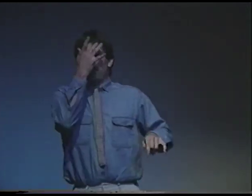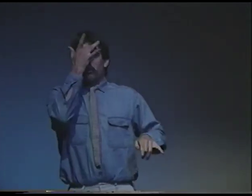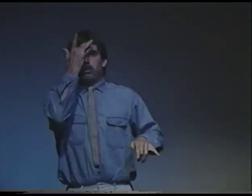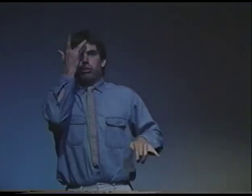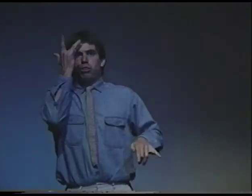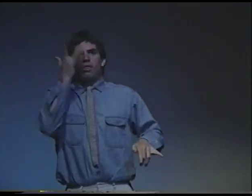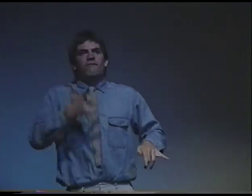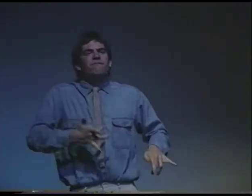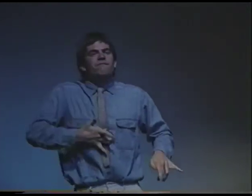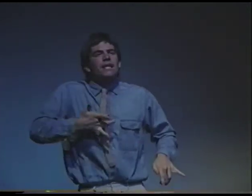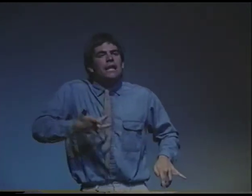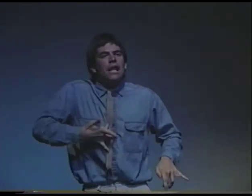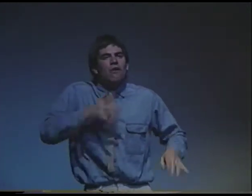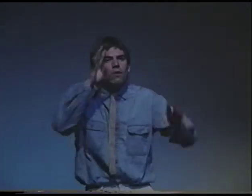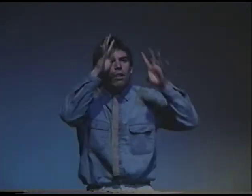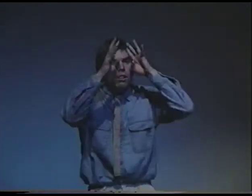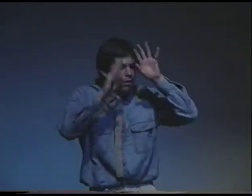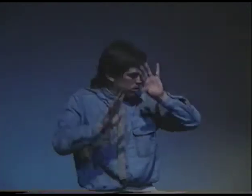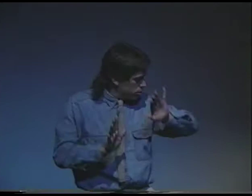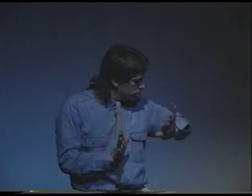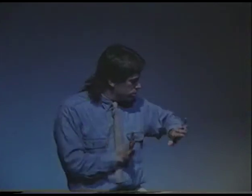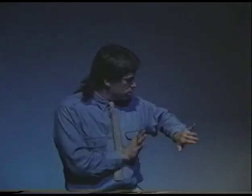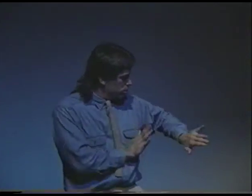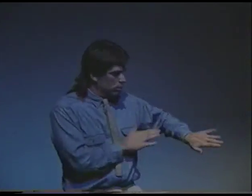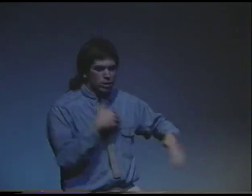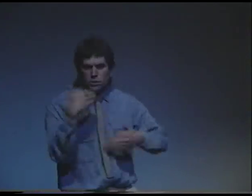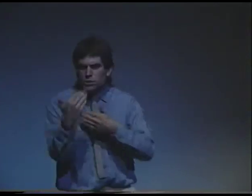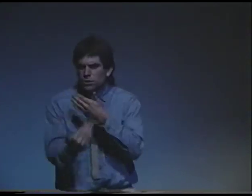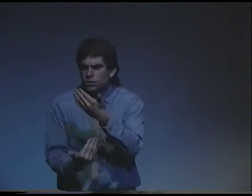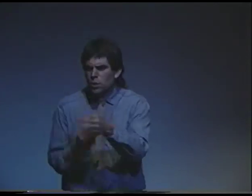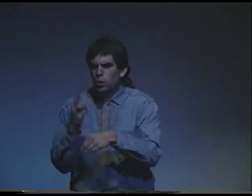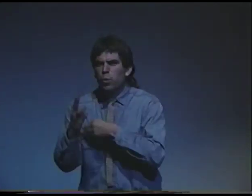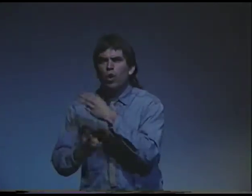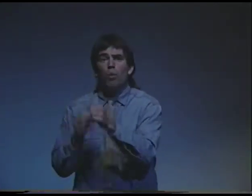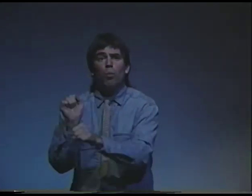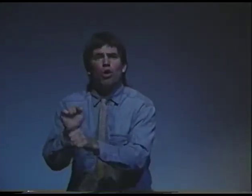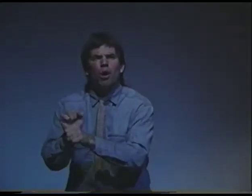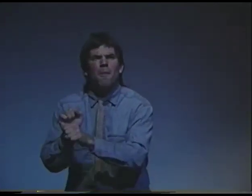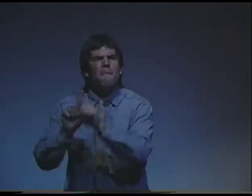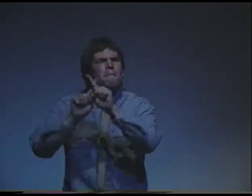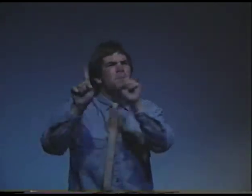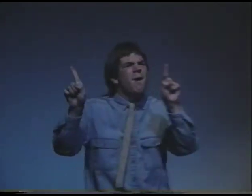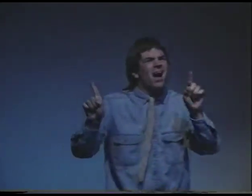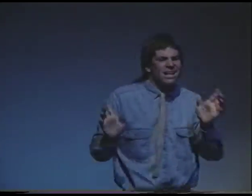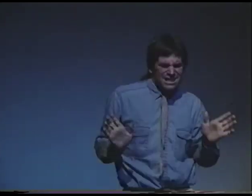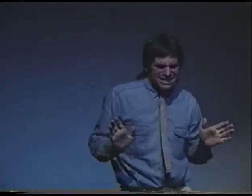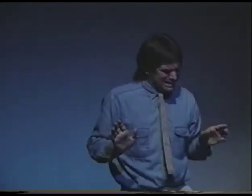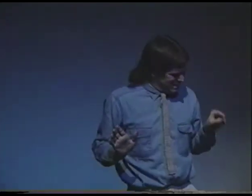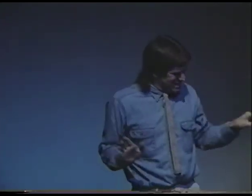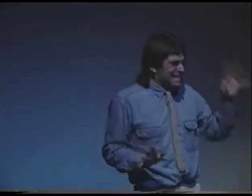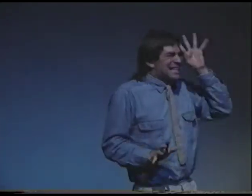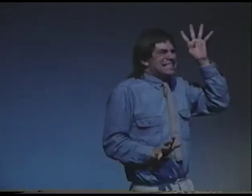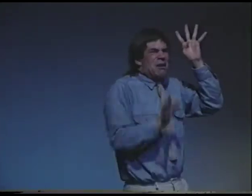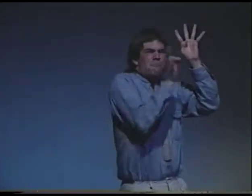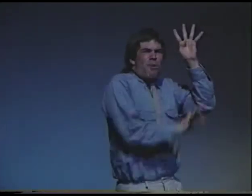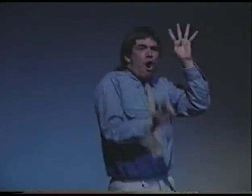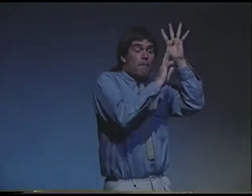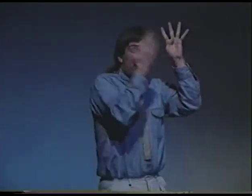you start thinking, I can't play like that. It's too silly. And you kind of lose that and get into the world.